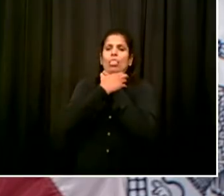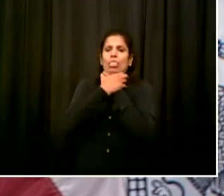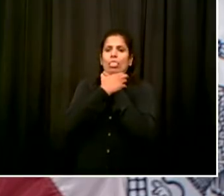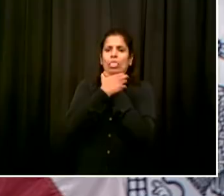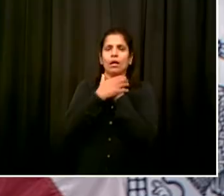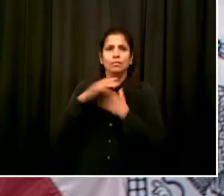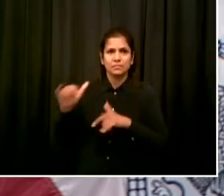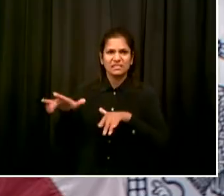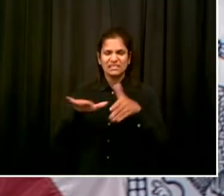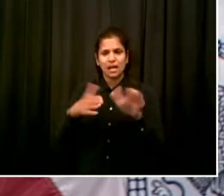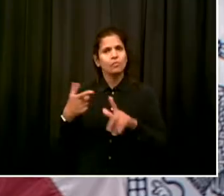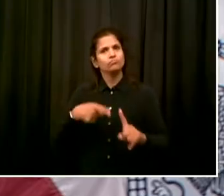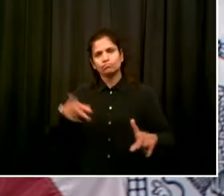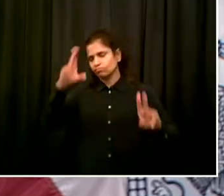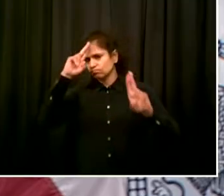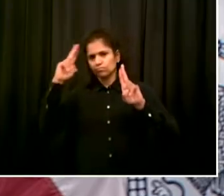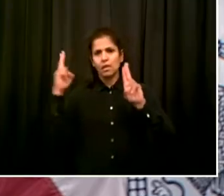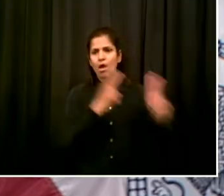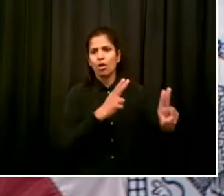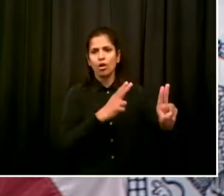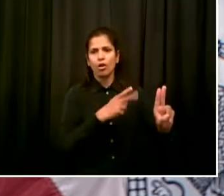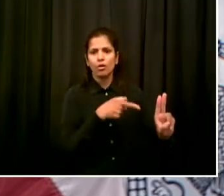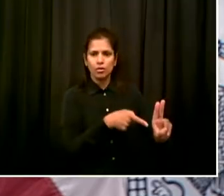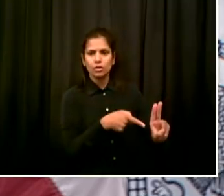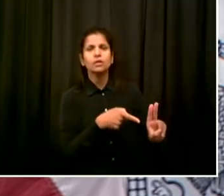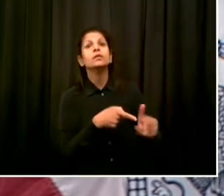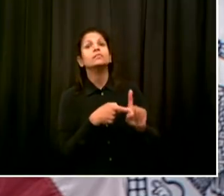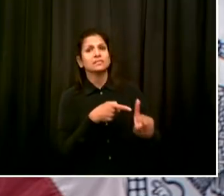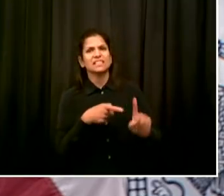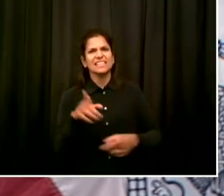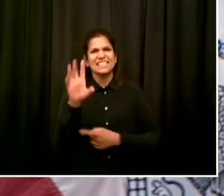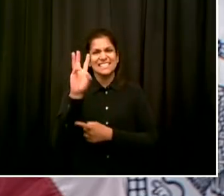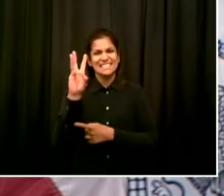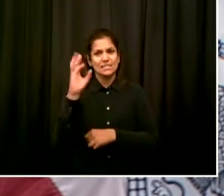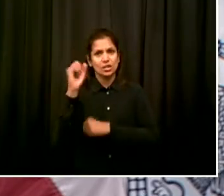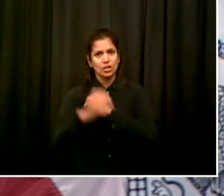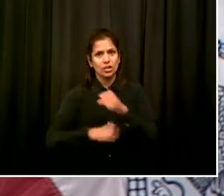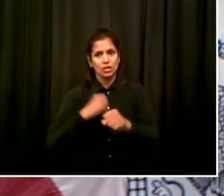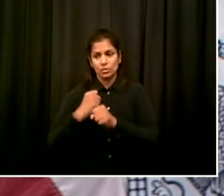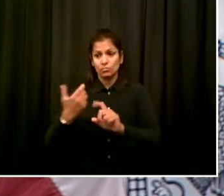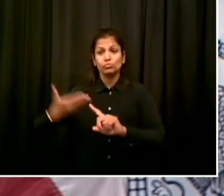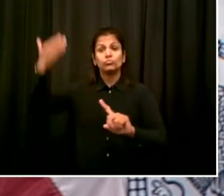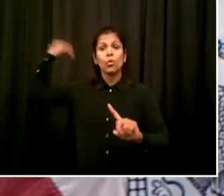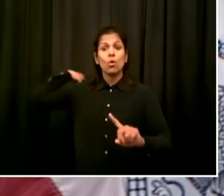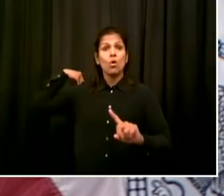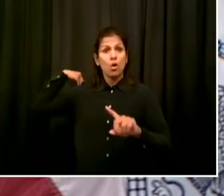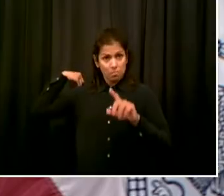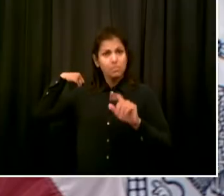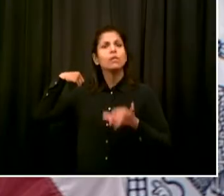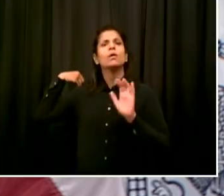LOSE ANOTHER PERSON, WE NEVER WANT TO SEE THAT